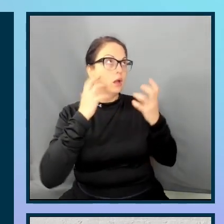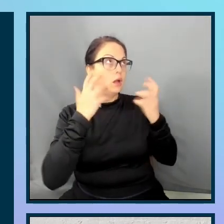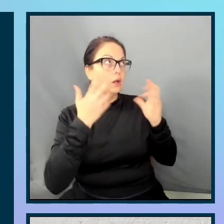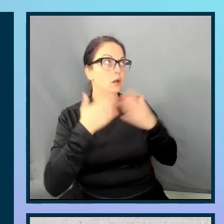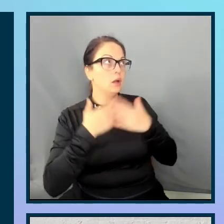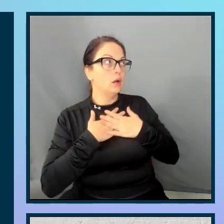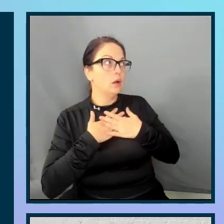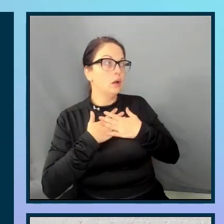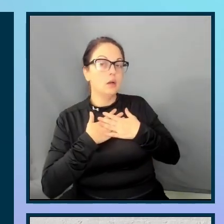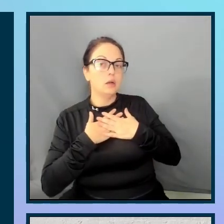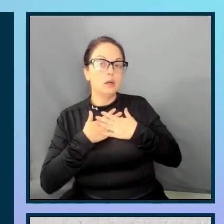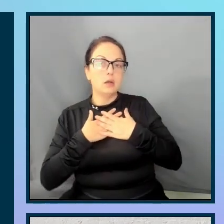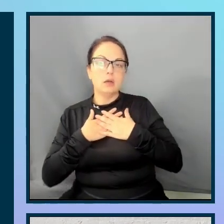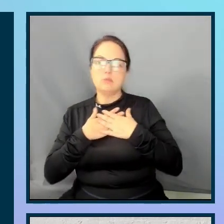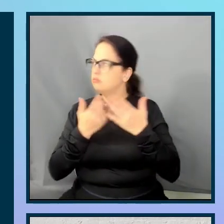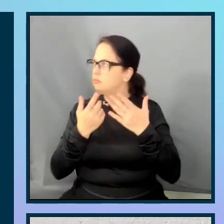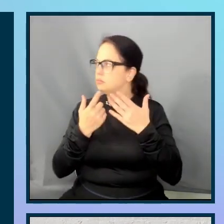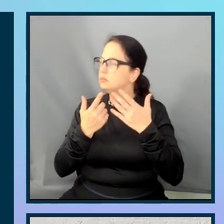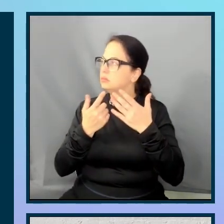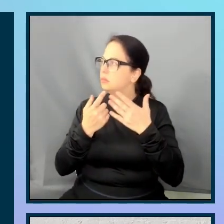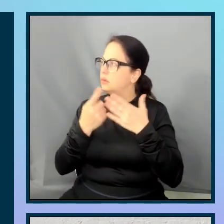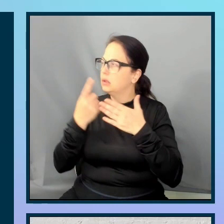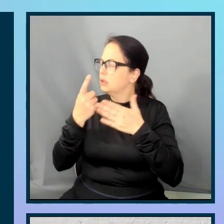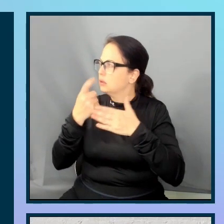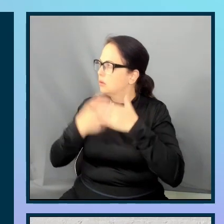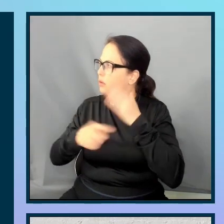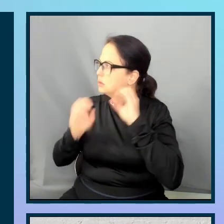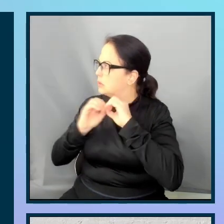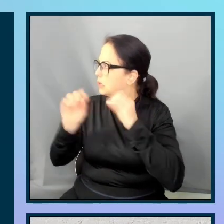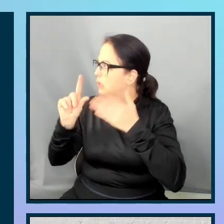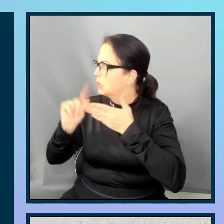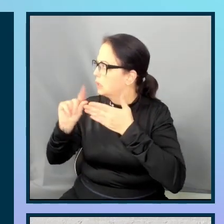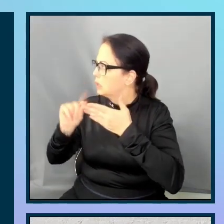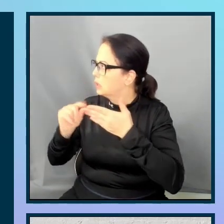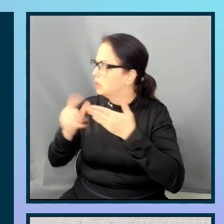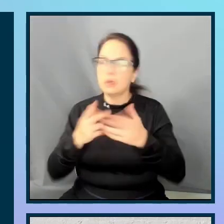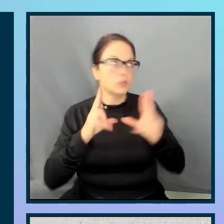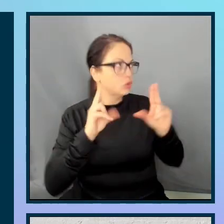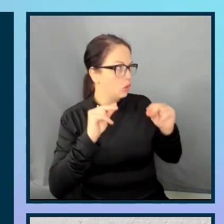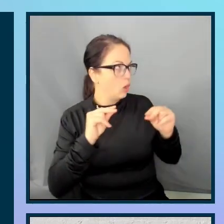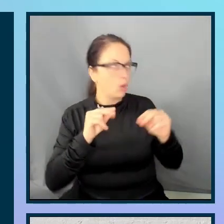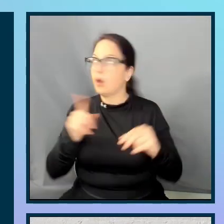"Did it not cost anything?" "No." I replied. "Katherine, are you sure?"